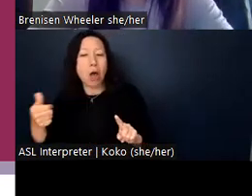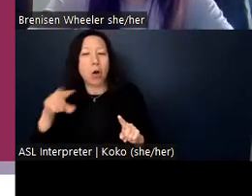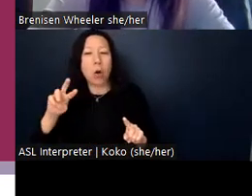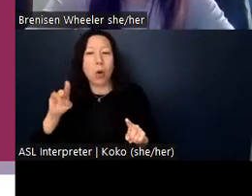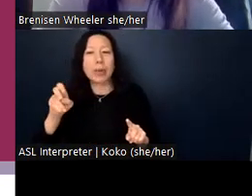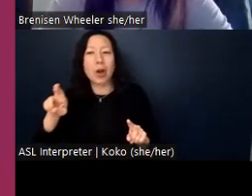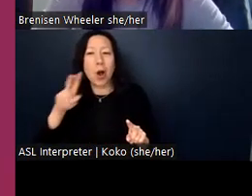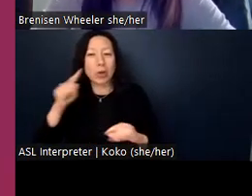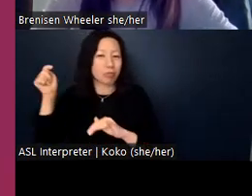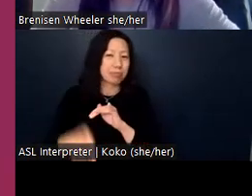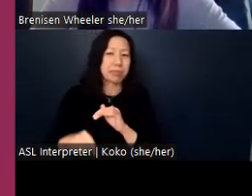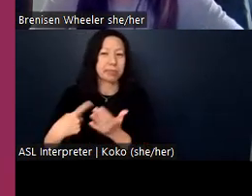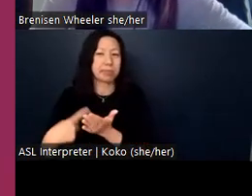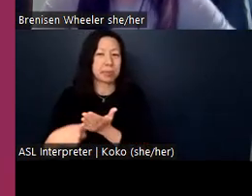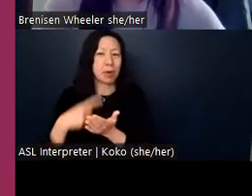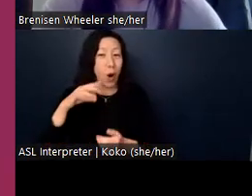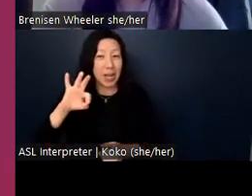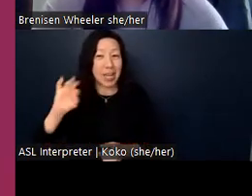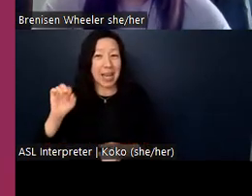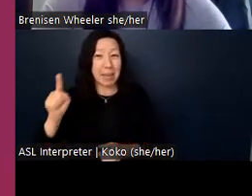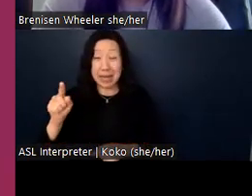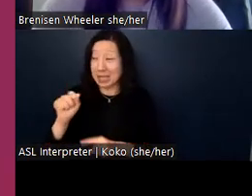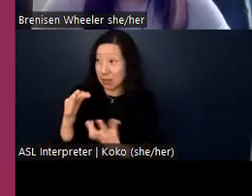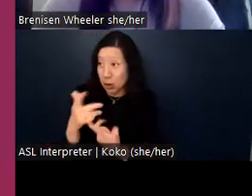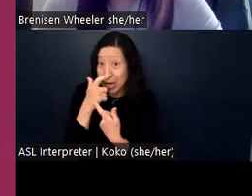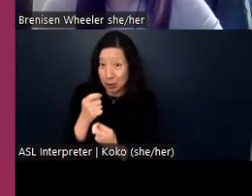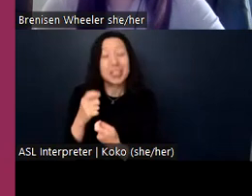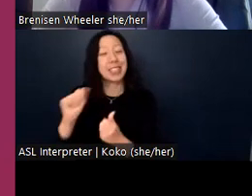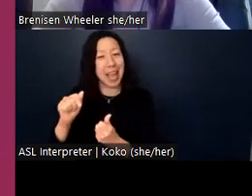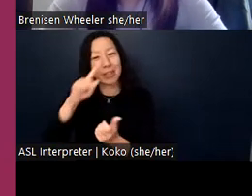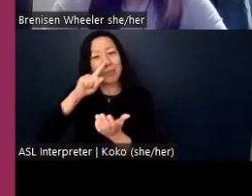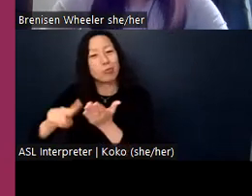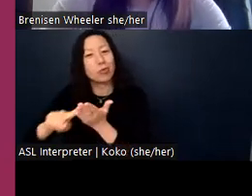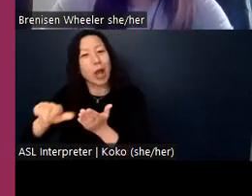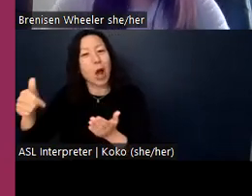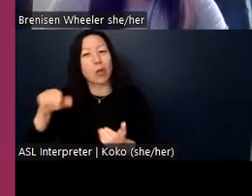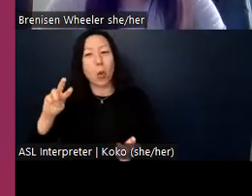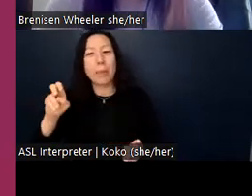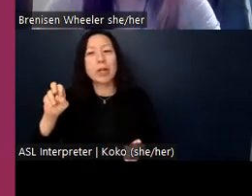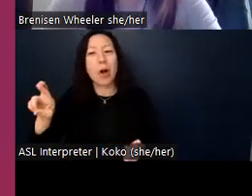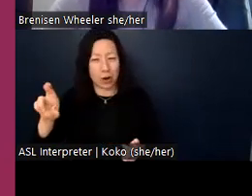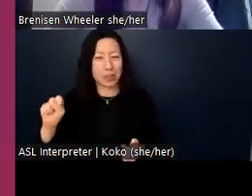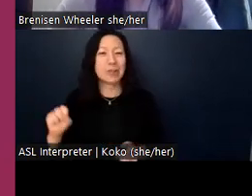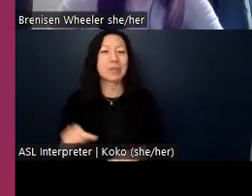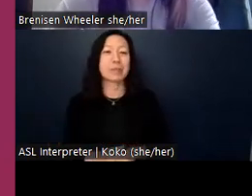if your grand system so there is some times a disproportionate focus on the person who